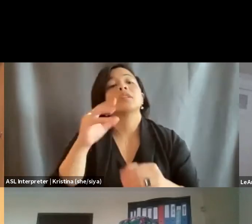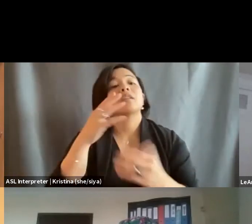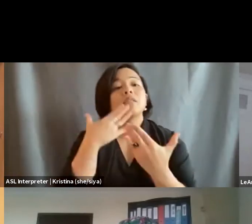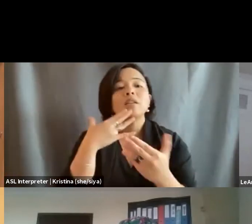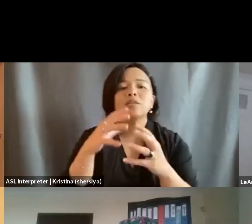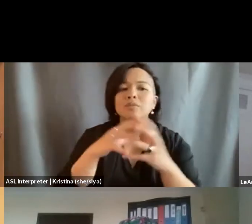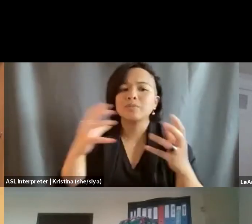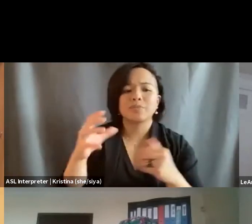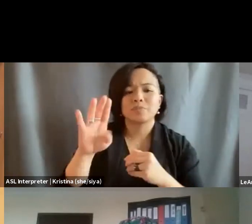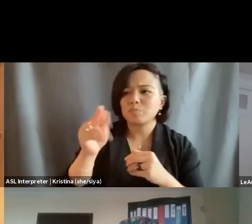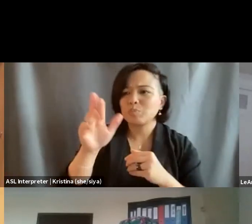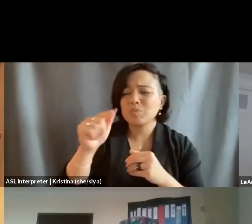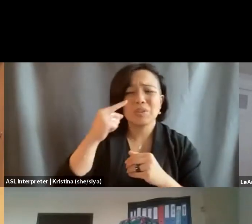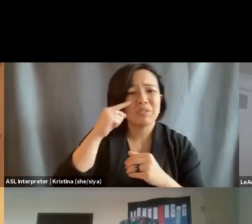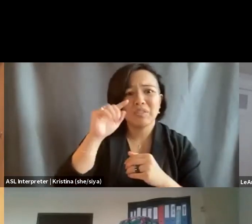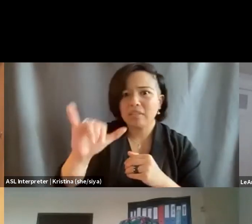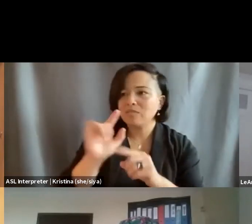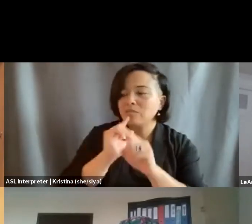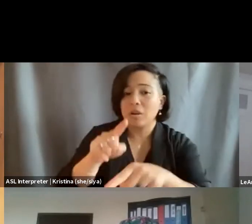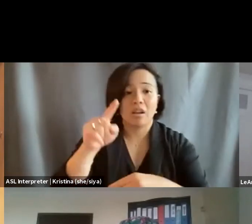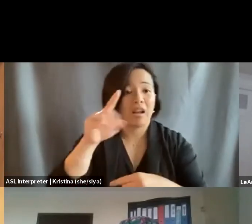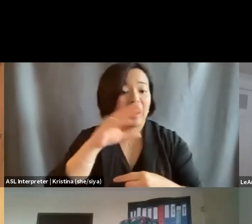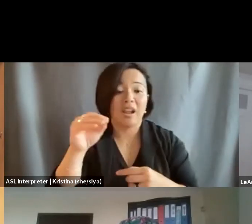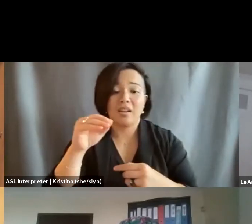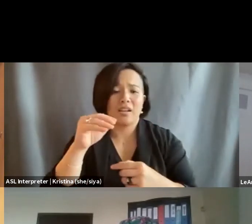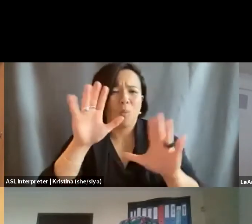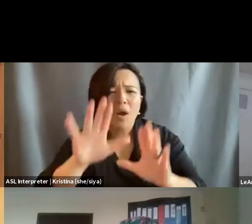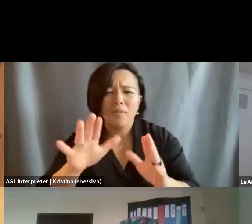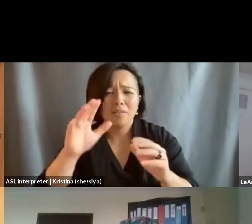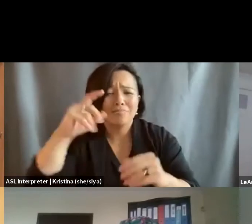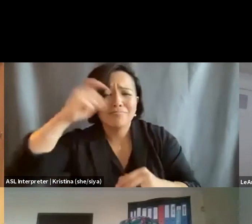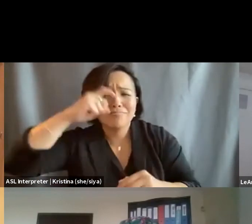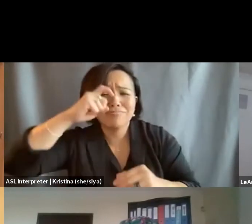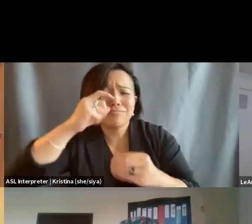Very insightful information, from all of you. Thank you so much,